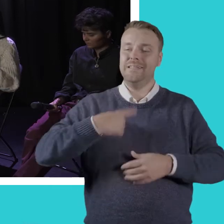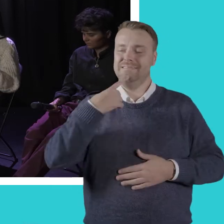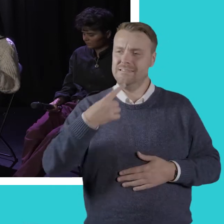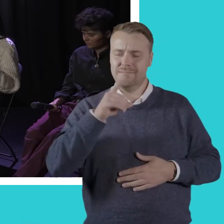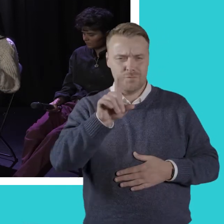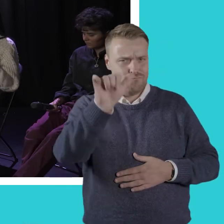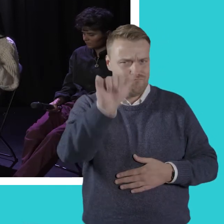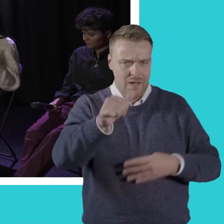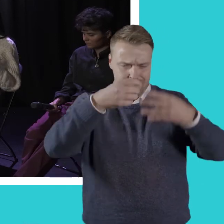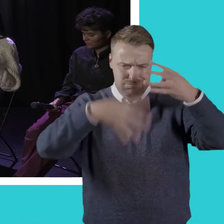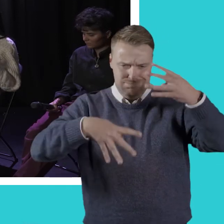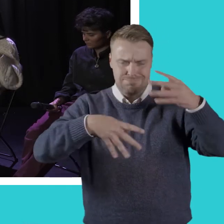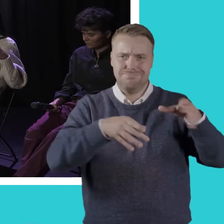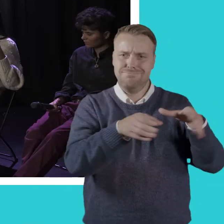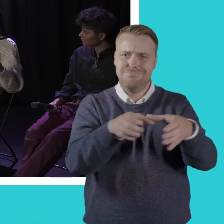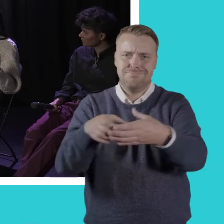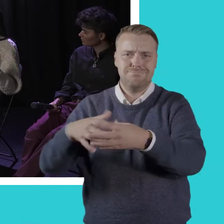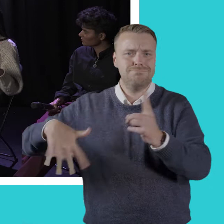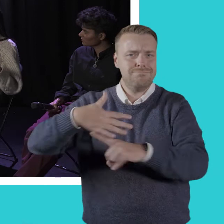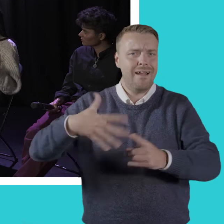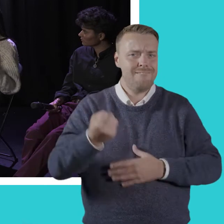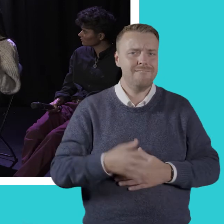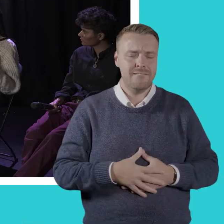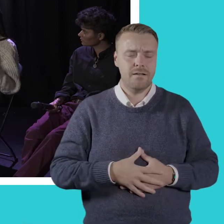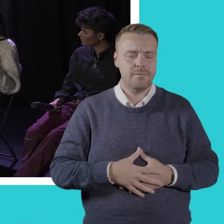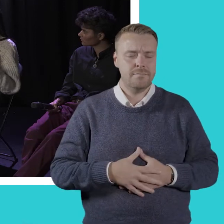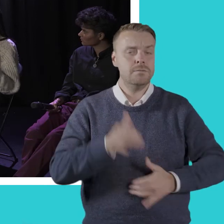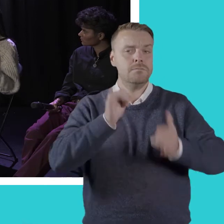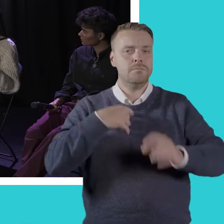black communities and also you know something that I do challenge is when people assume that